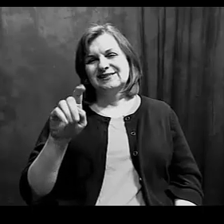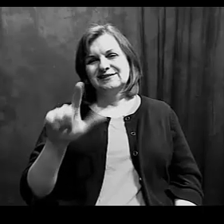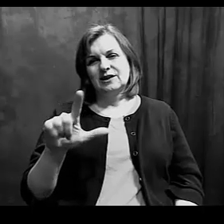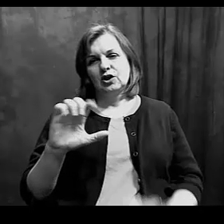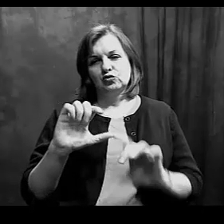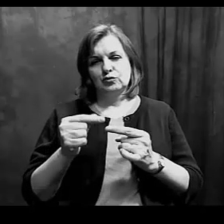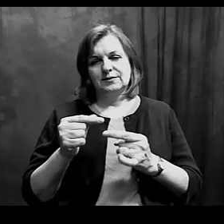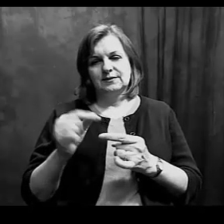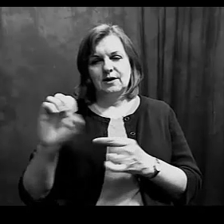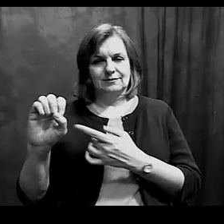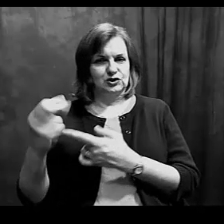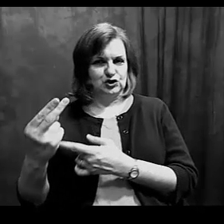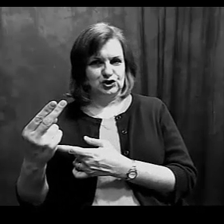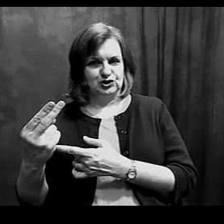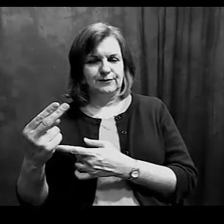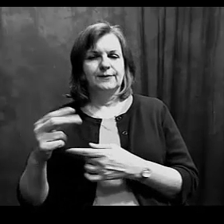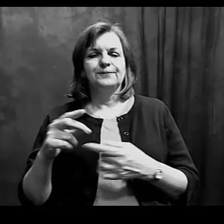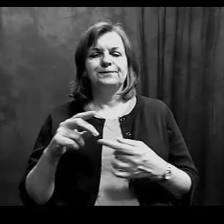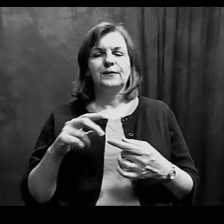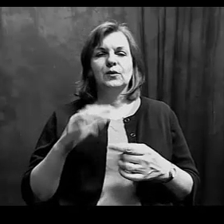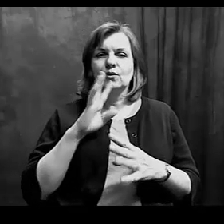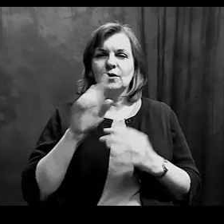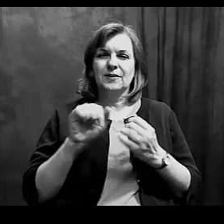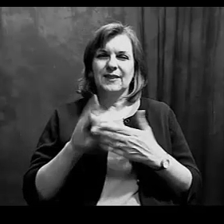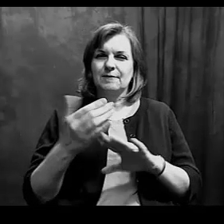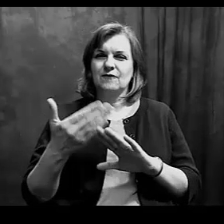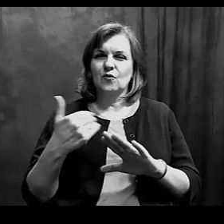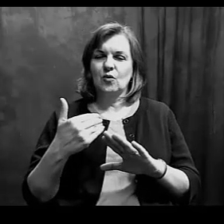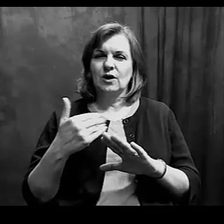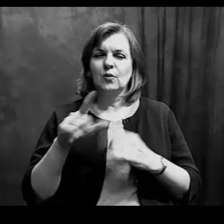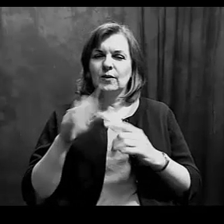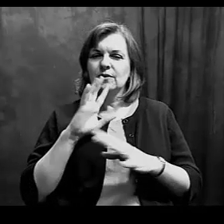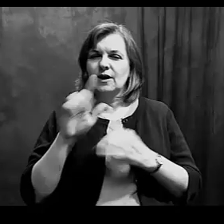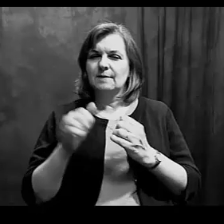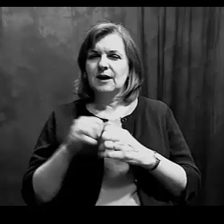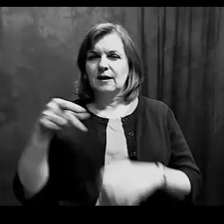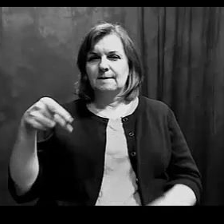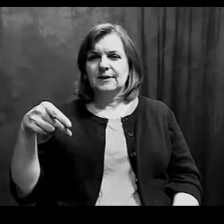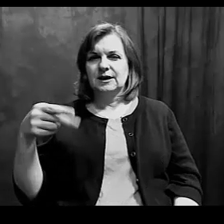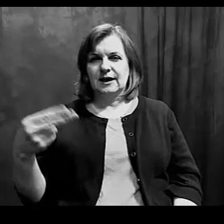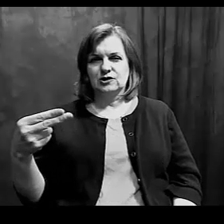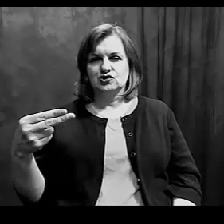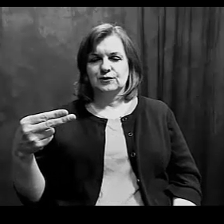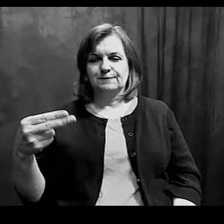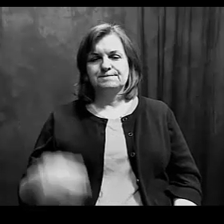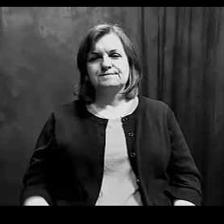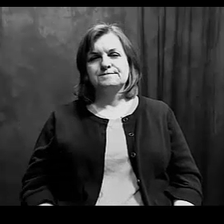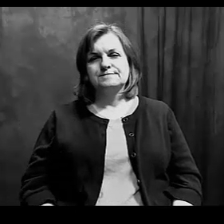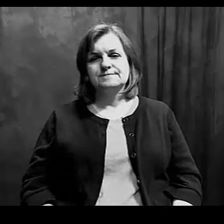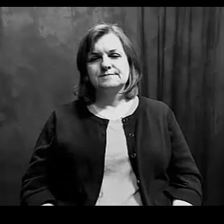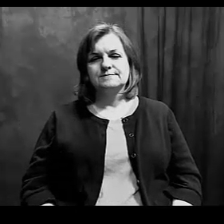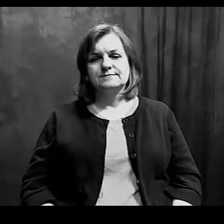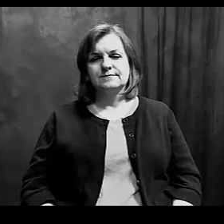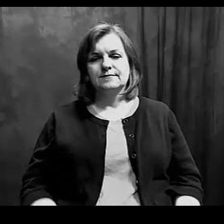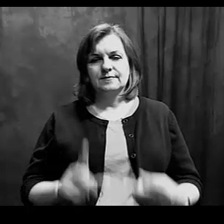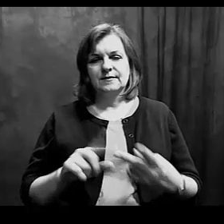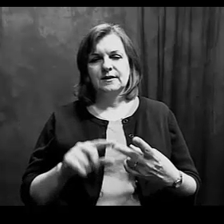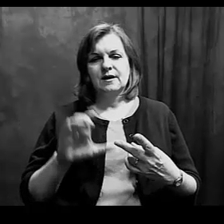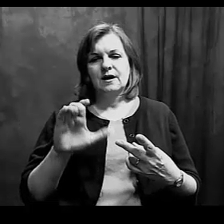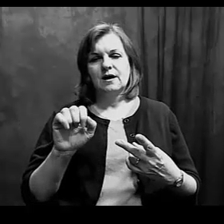hydroxyl groups we've actually talked about before we talked about hydroxyls when we talked about pH so that's where you